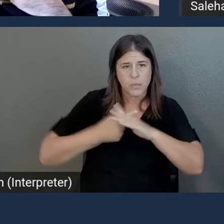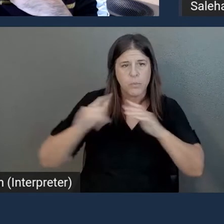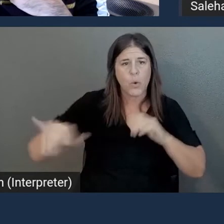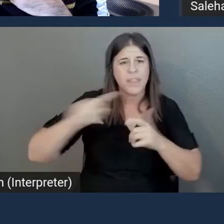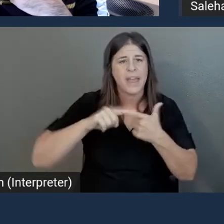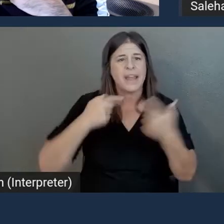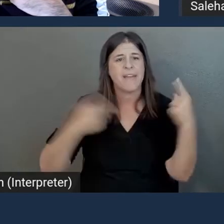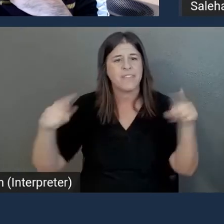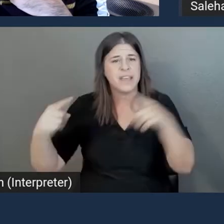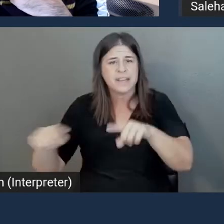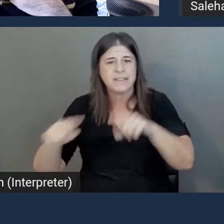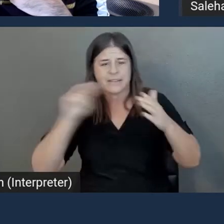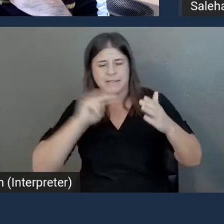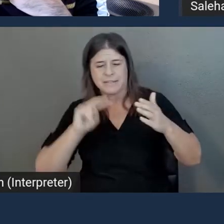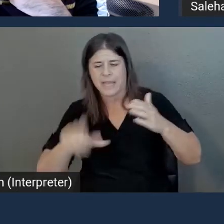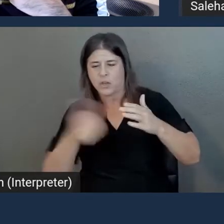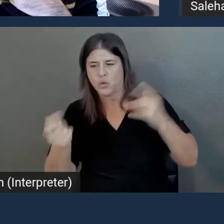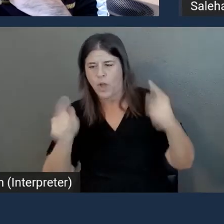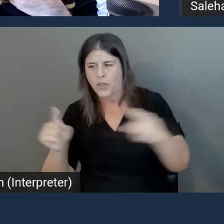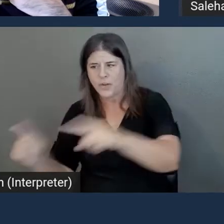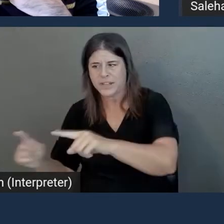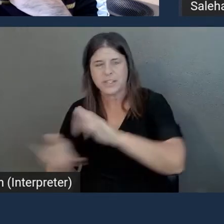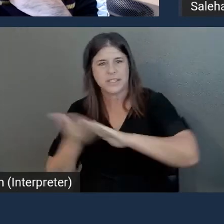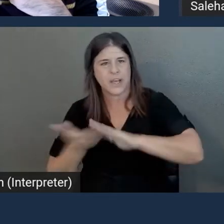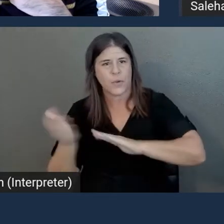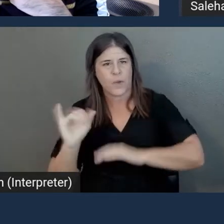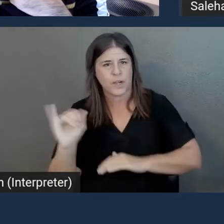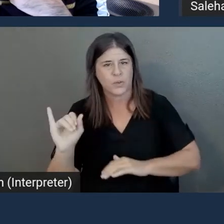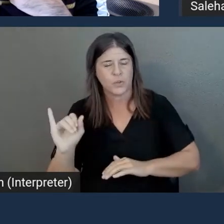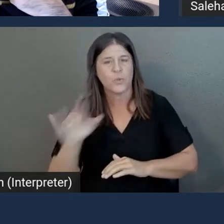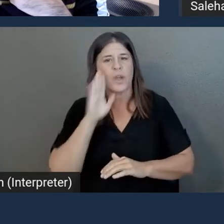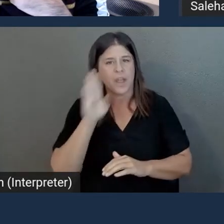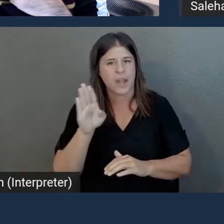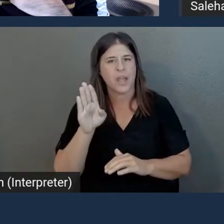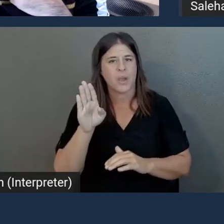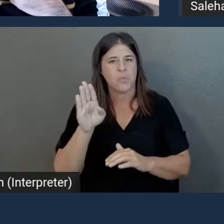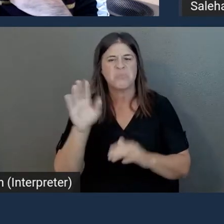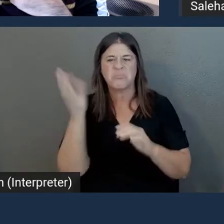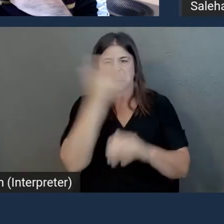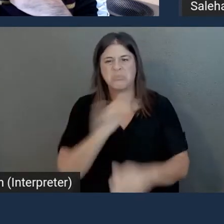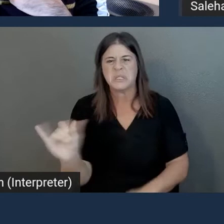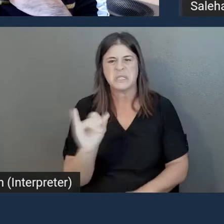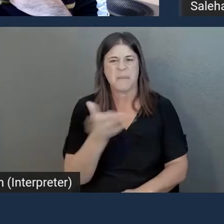your other instances that are running and it will basically do the same thing. Given trusting,